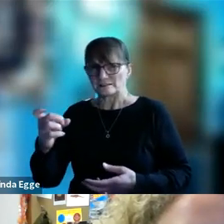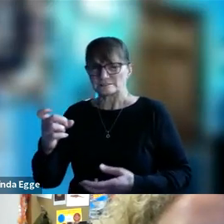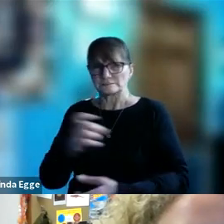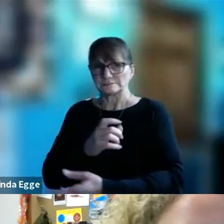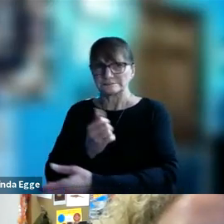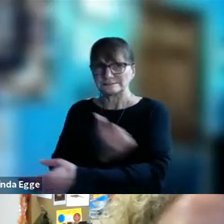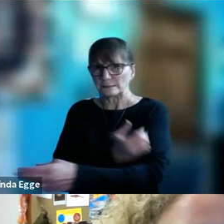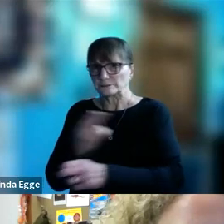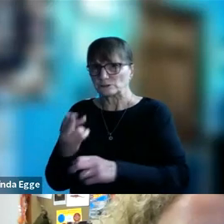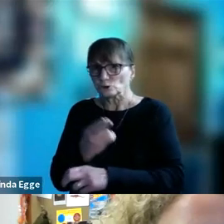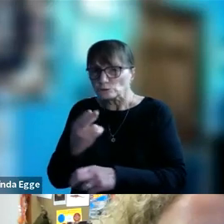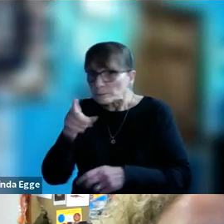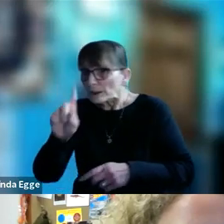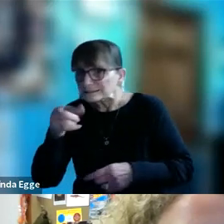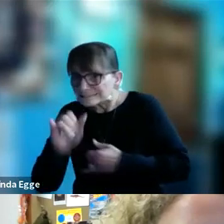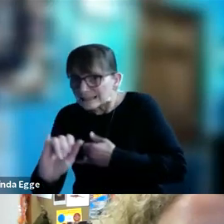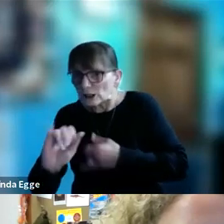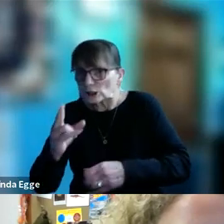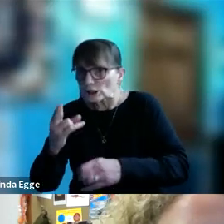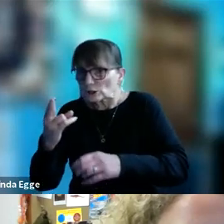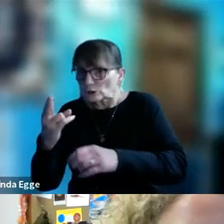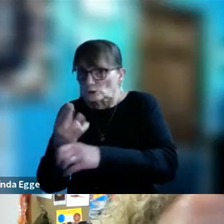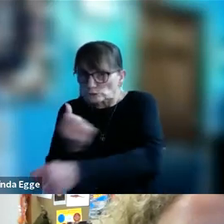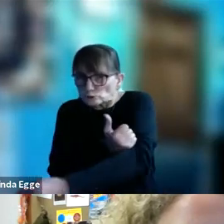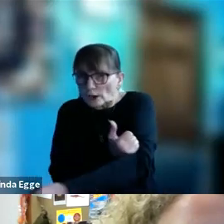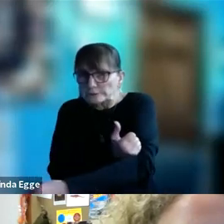still uses, should you include that in the MSR?